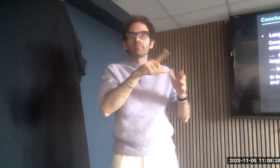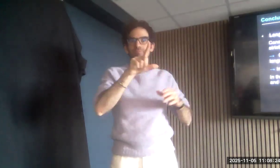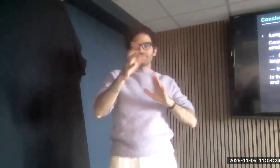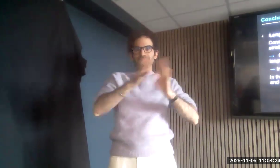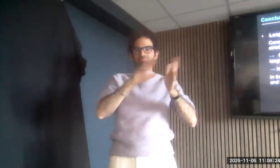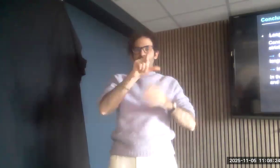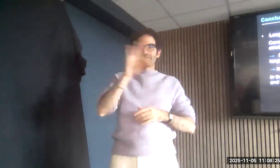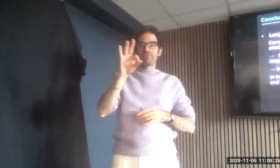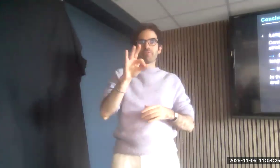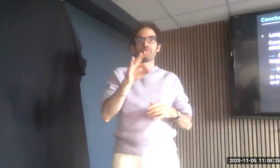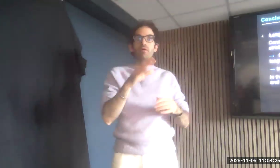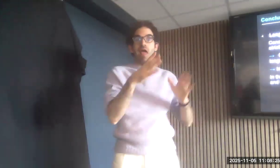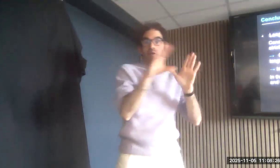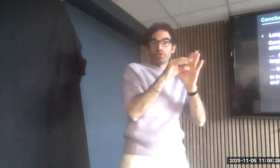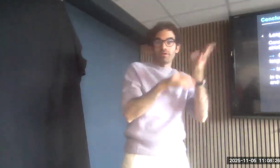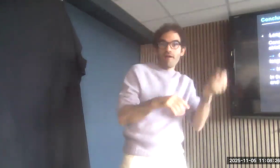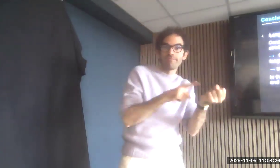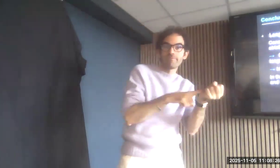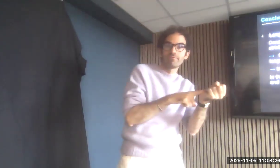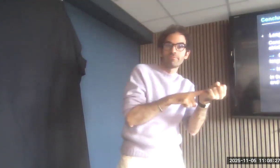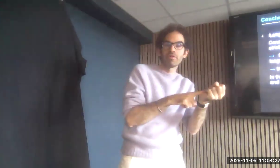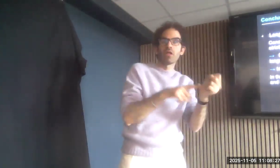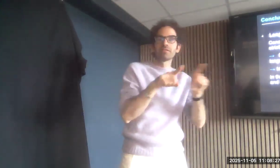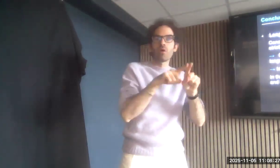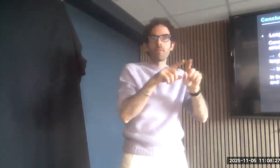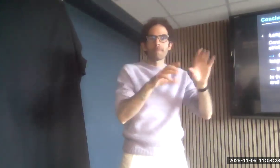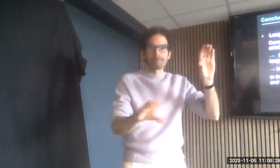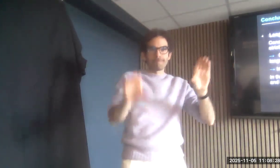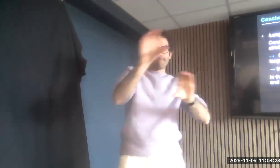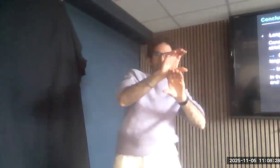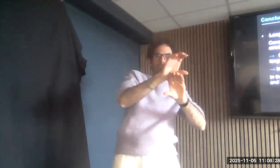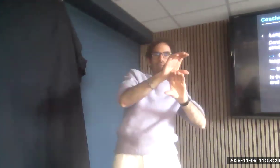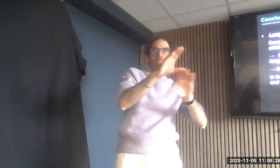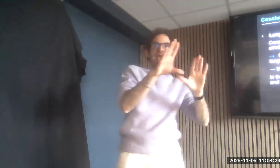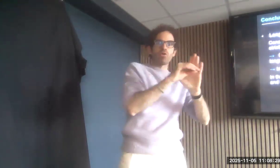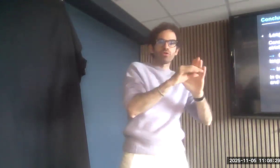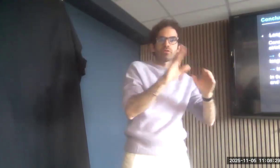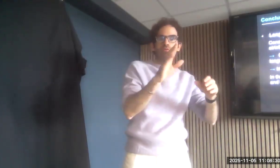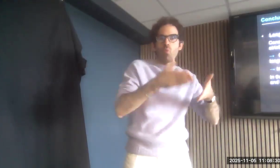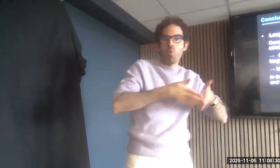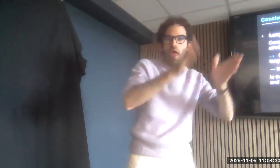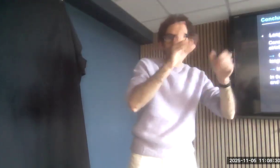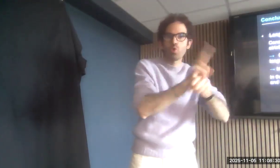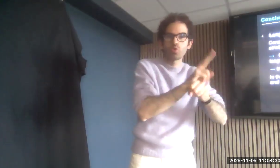And lexical system already in place. The grammatical system already in place.